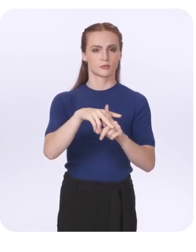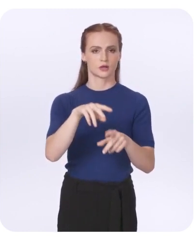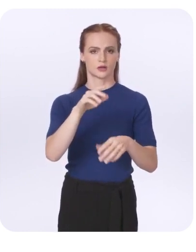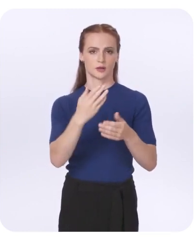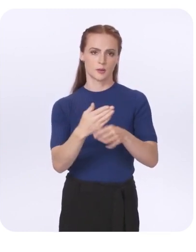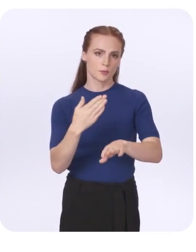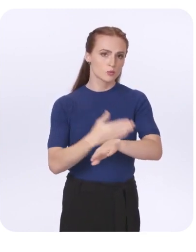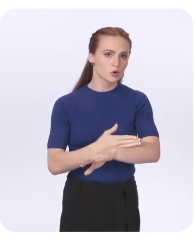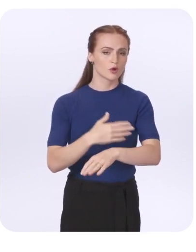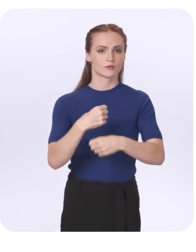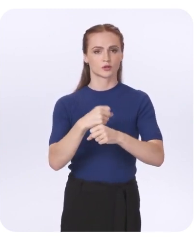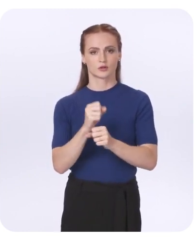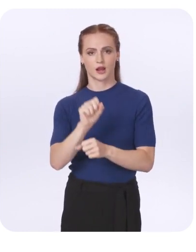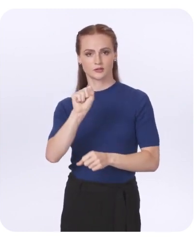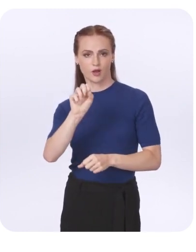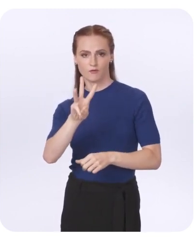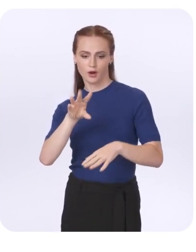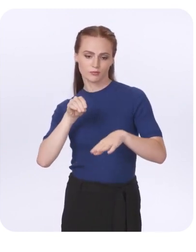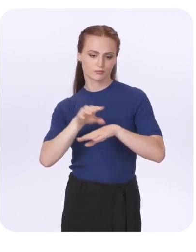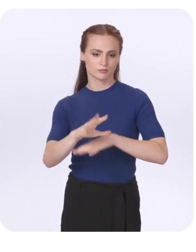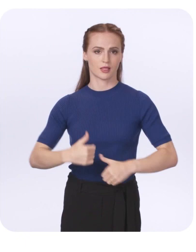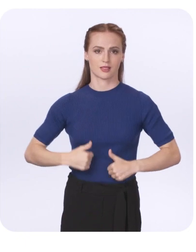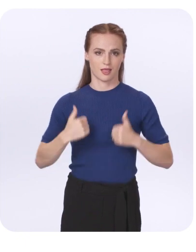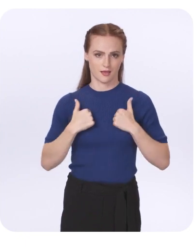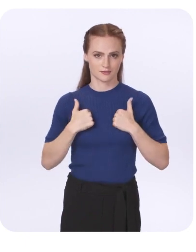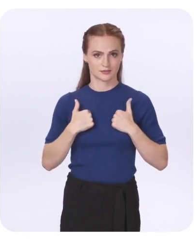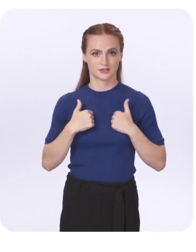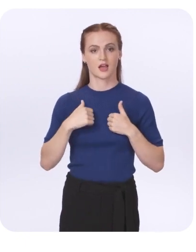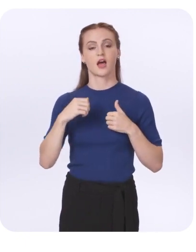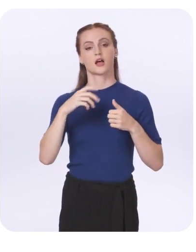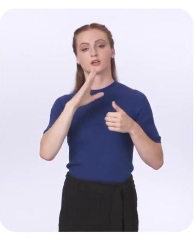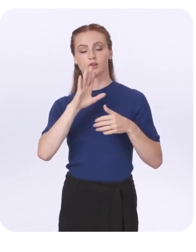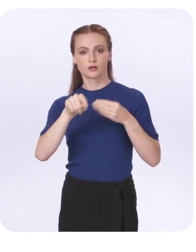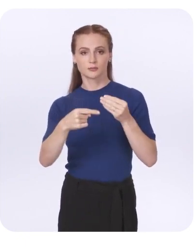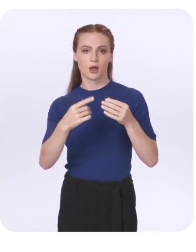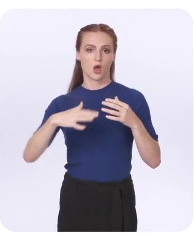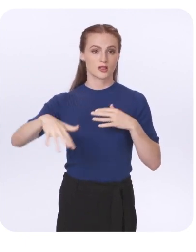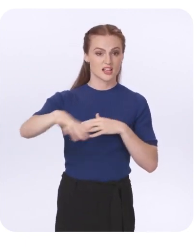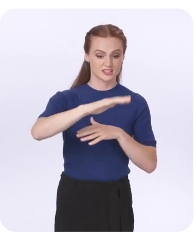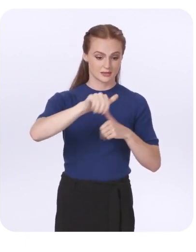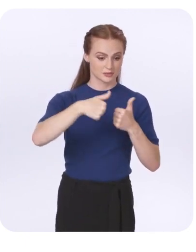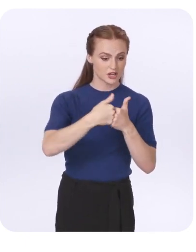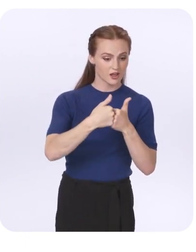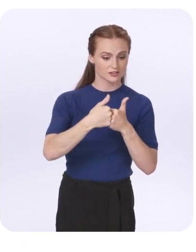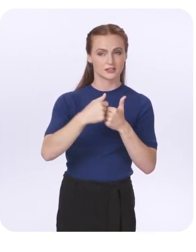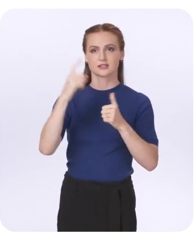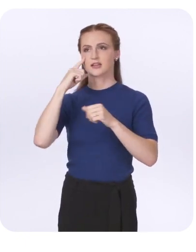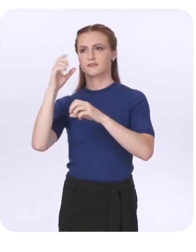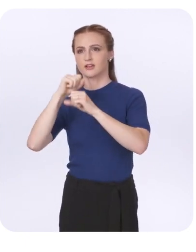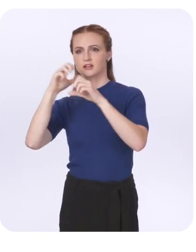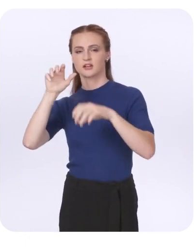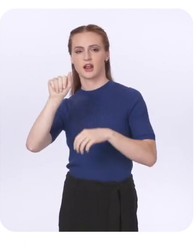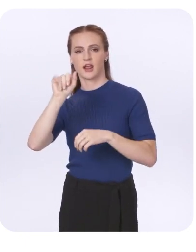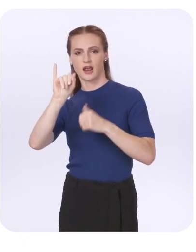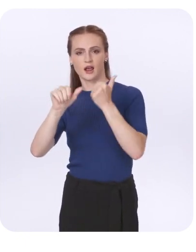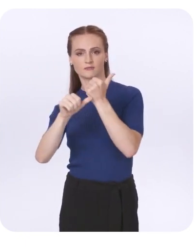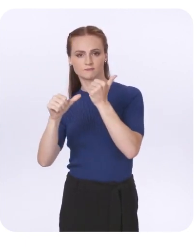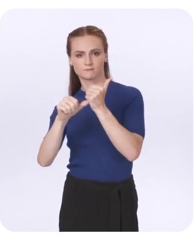I’ll talk to you about the landscape, its challenges, our vision of an AI-assisted software development future; Code Llama: